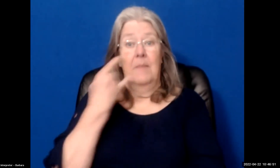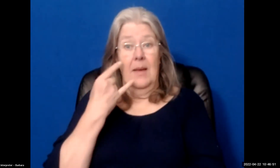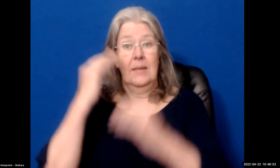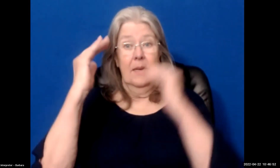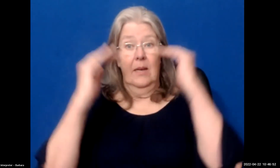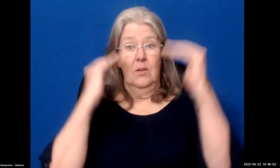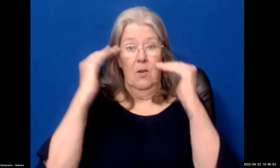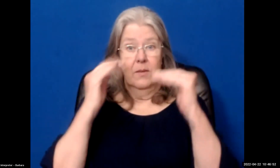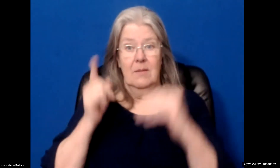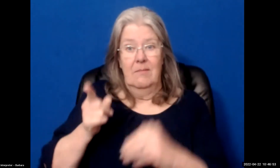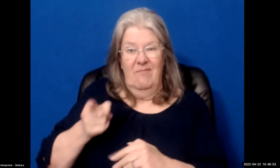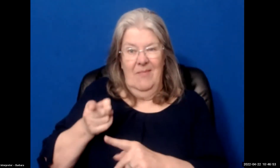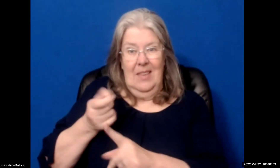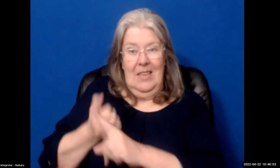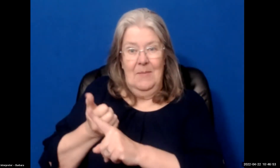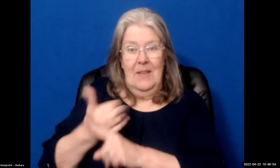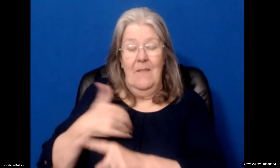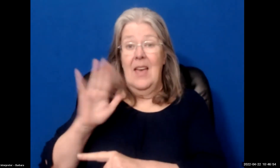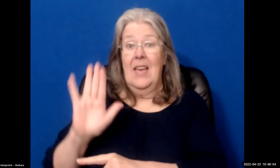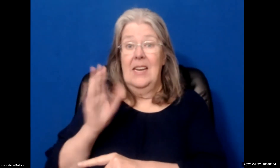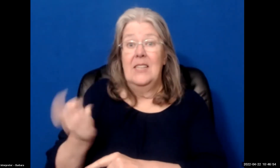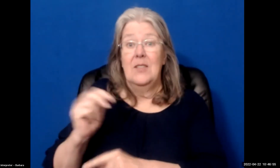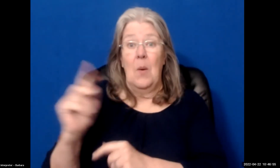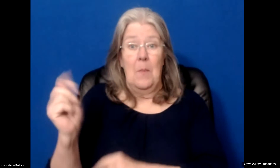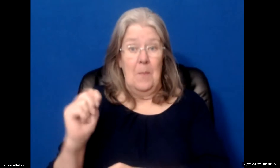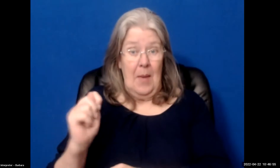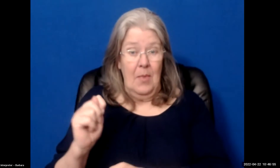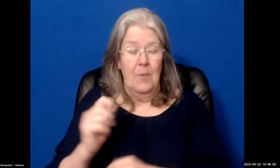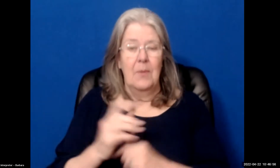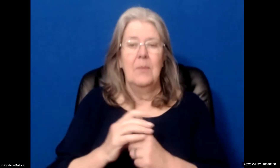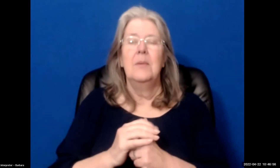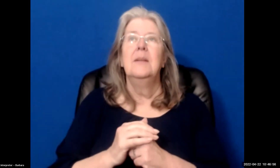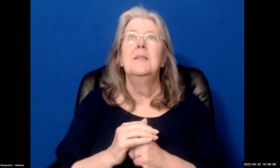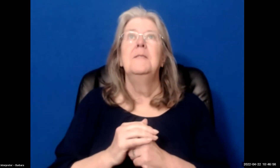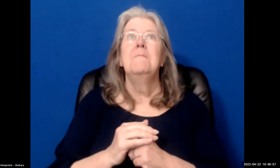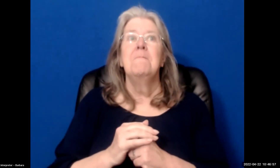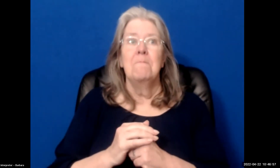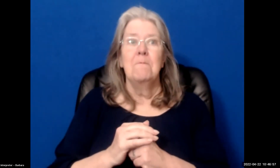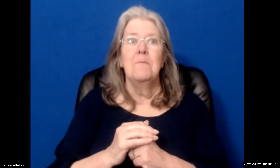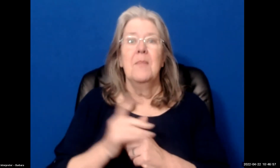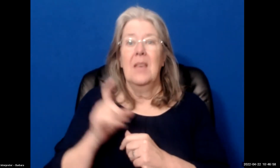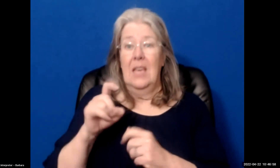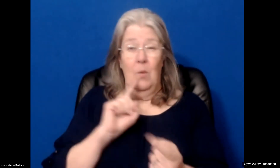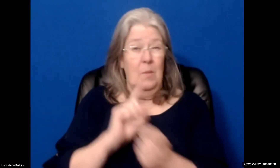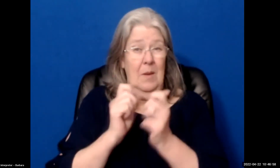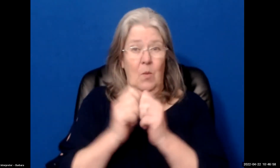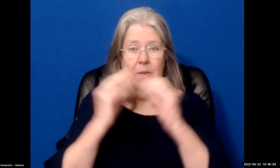bathroom area, own place to eat to keep him safe through that time. He would meet with the teacher.